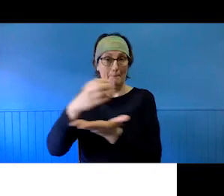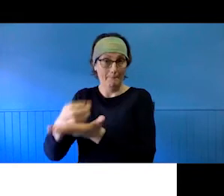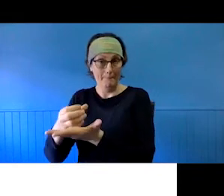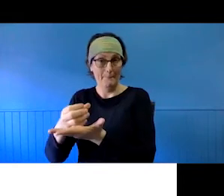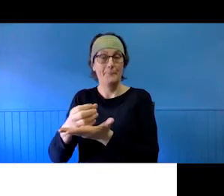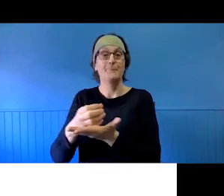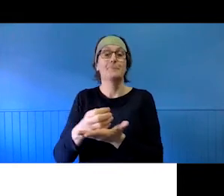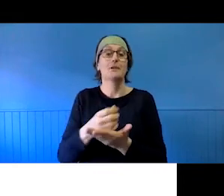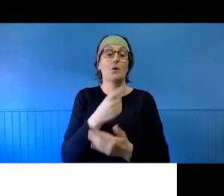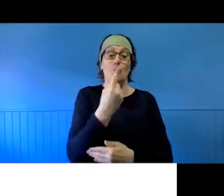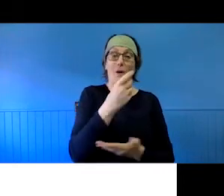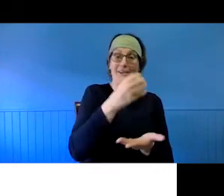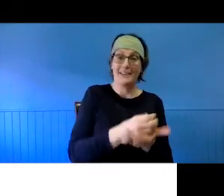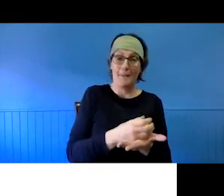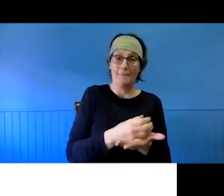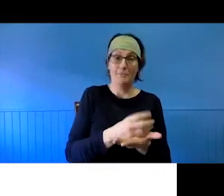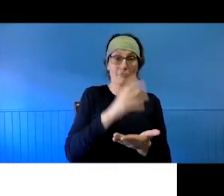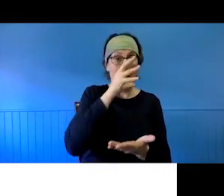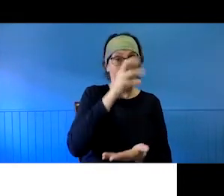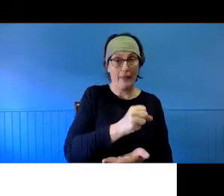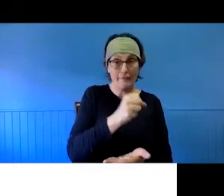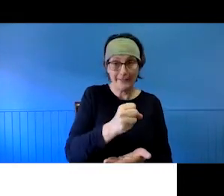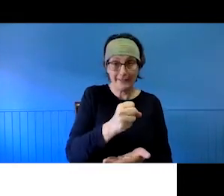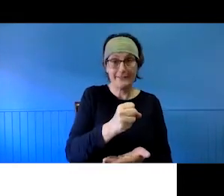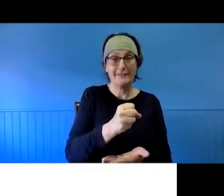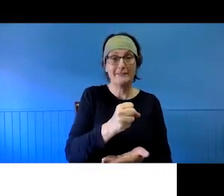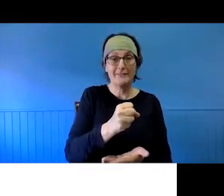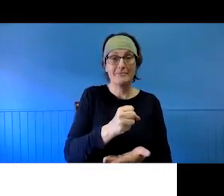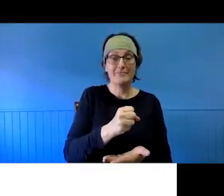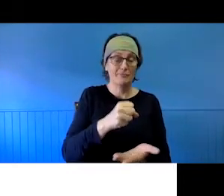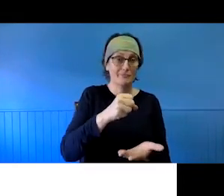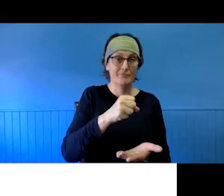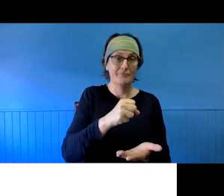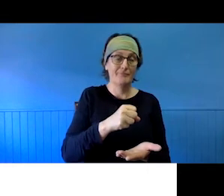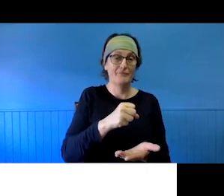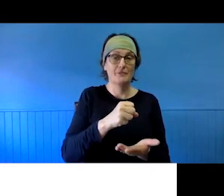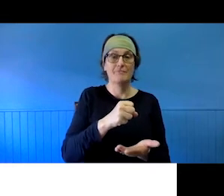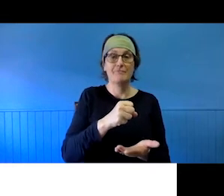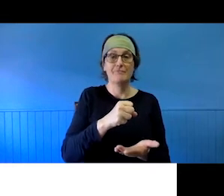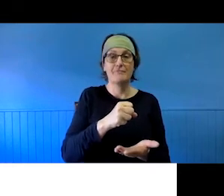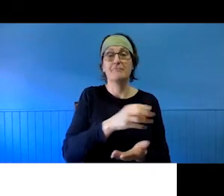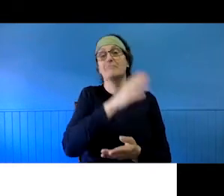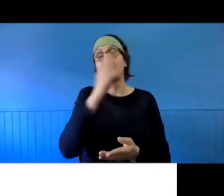one white coffee cup is an elephant in the latte froth at the top. Then